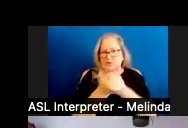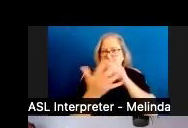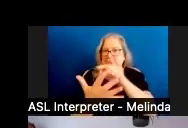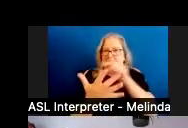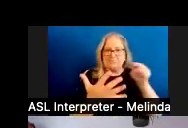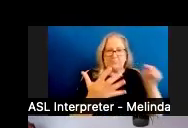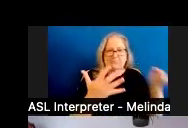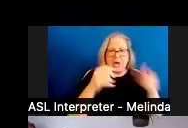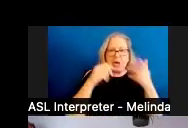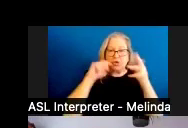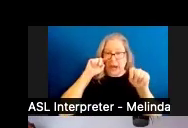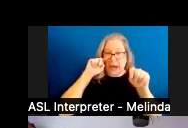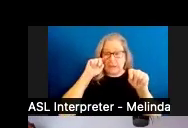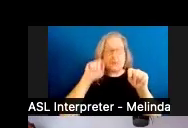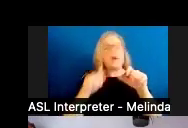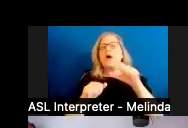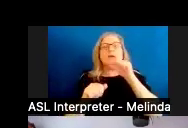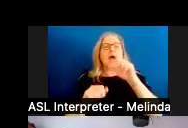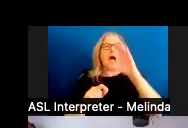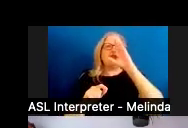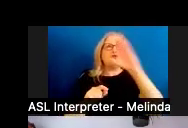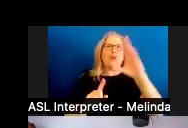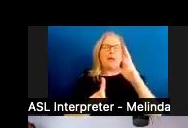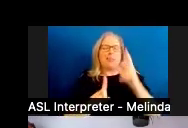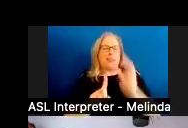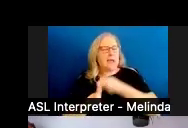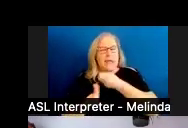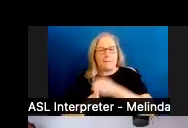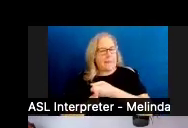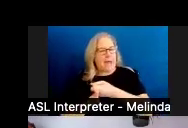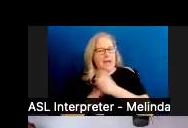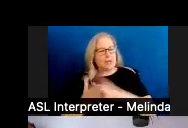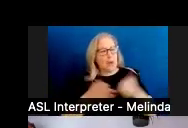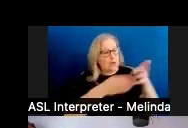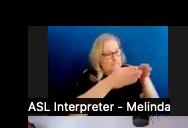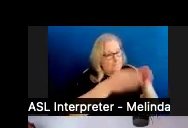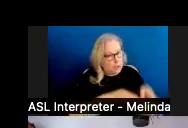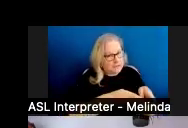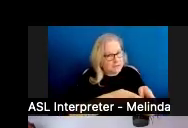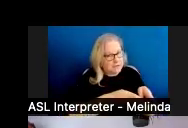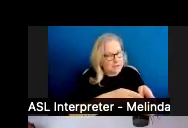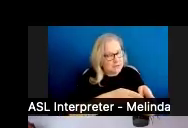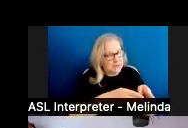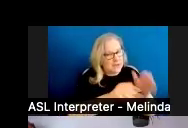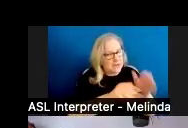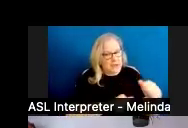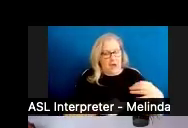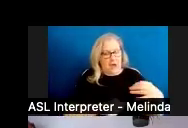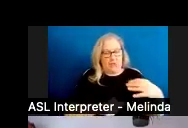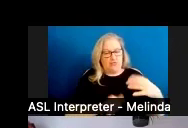So this does not directly impact, however, what an applicant requests. For an applicant it is important to focus